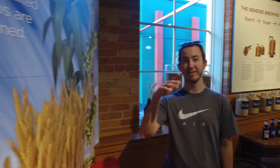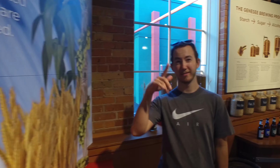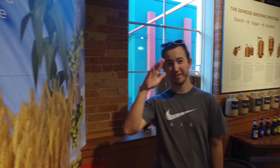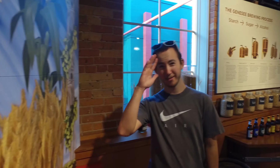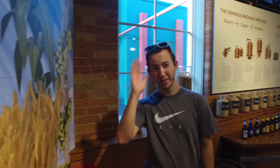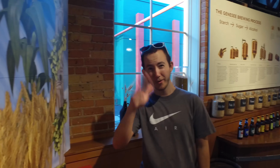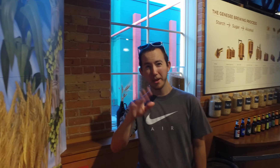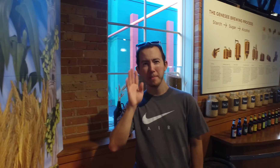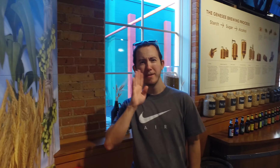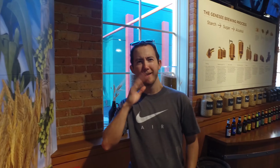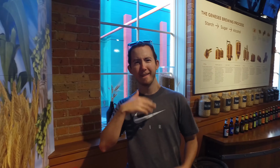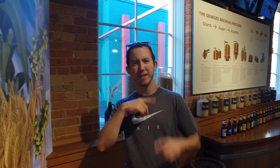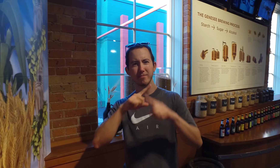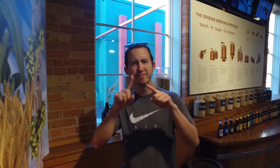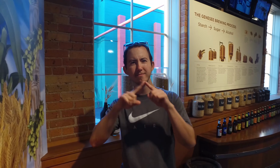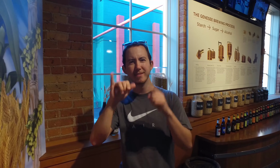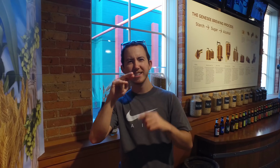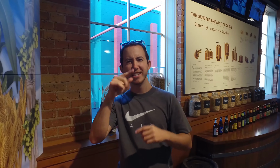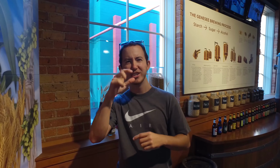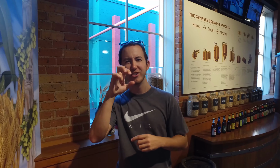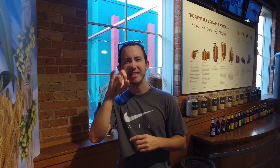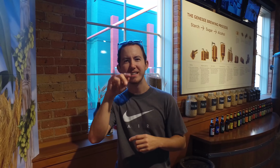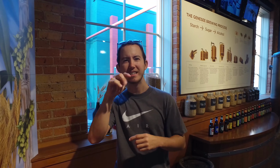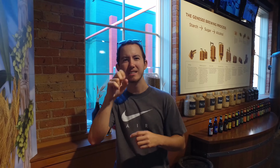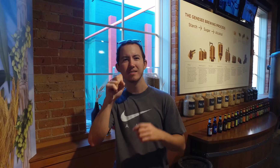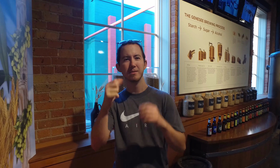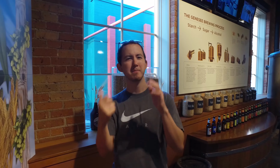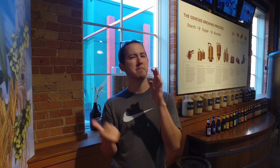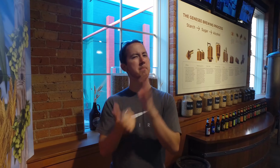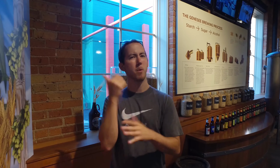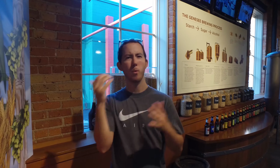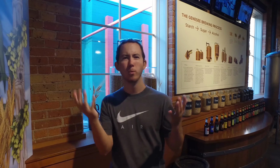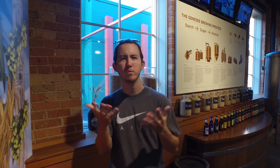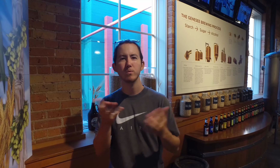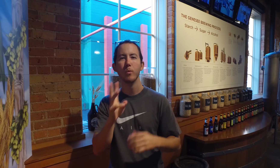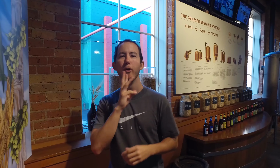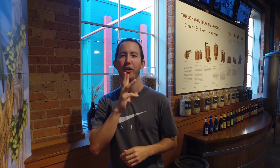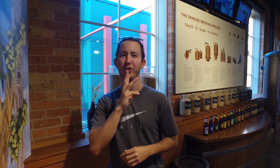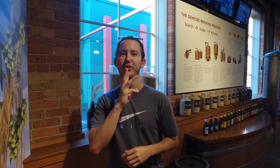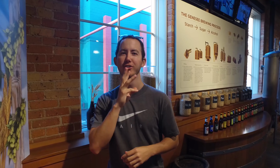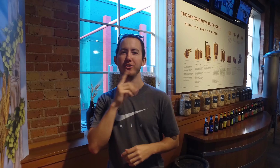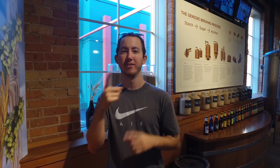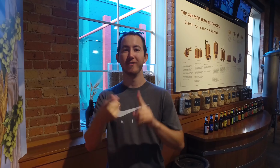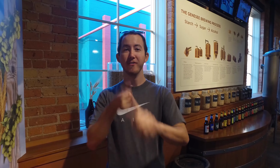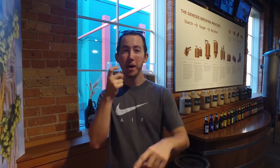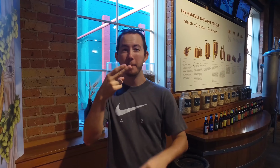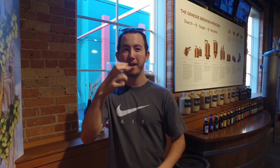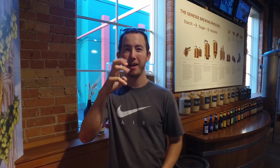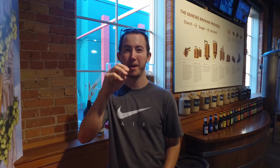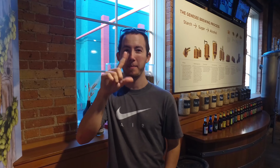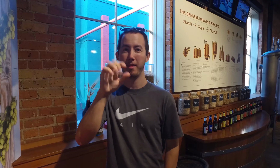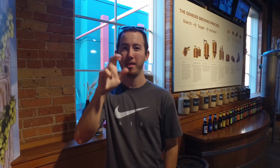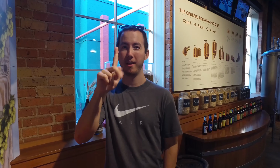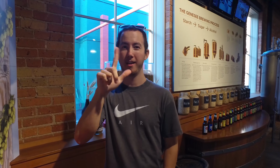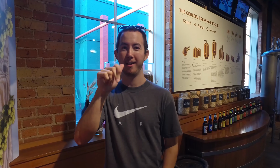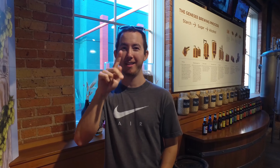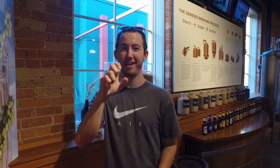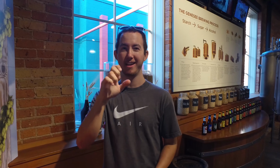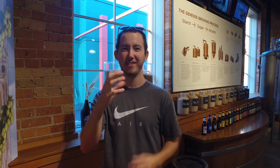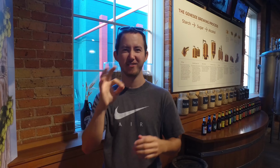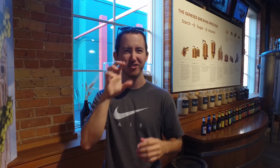Did you know that beers have many different kinds of ingredients? The most used ingredient is WATER from Hemlock lake.